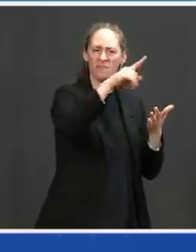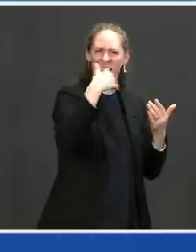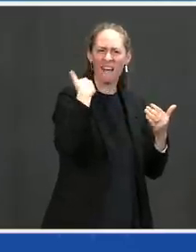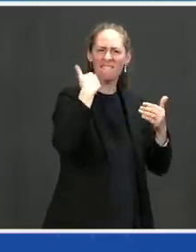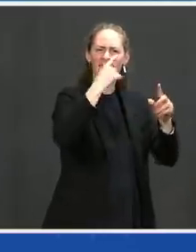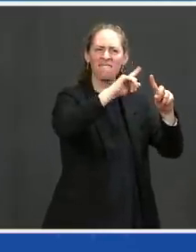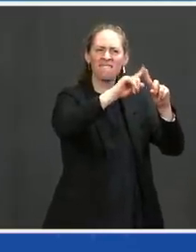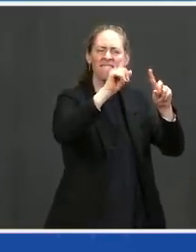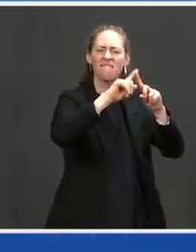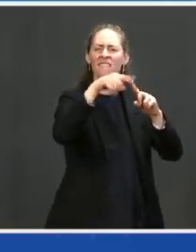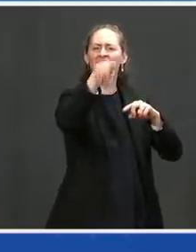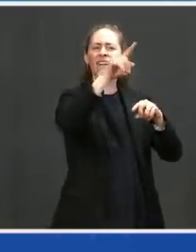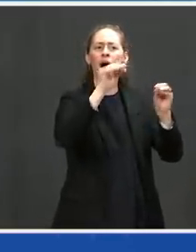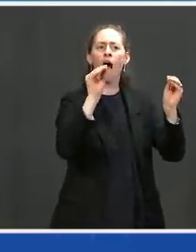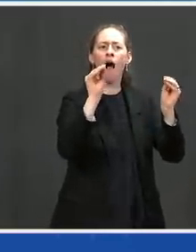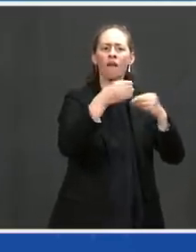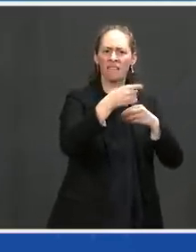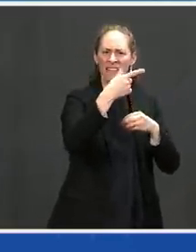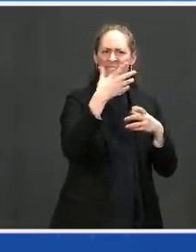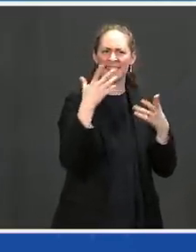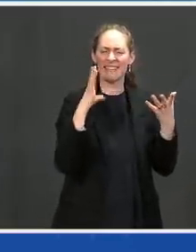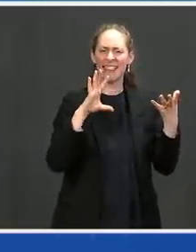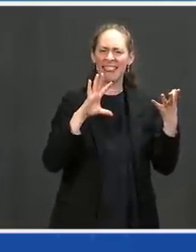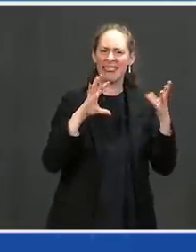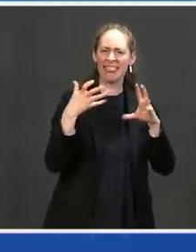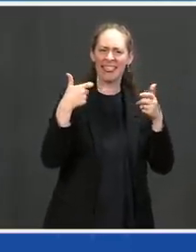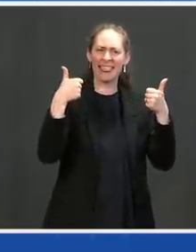are wasting billions of barrels of oil over time